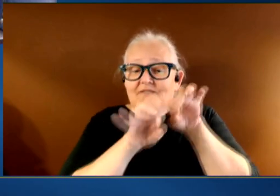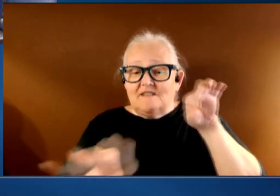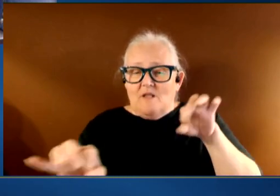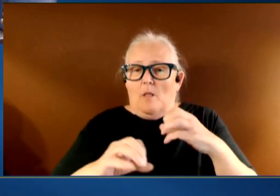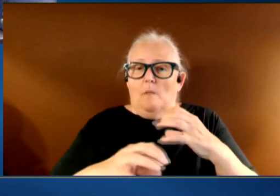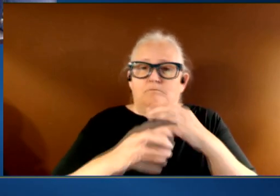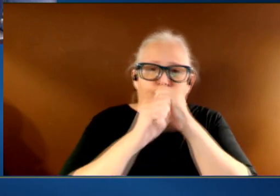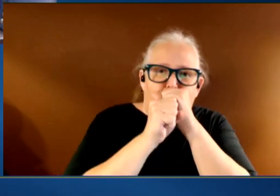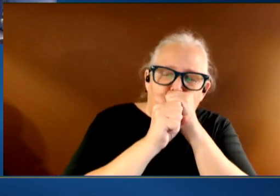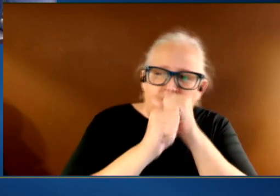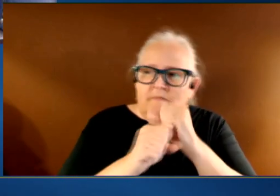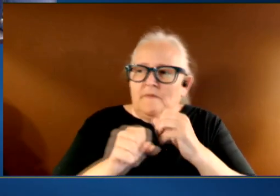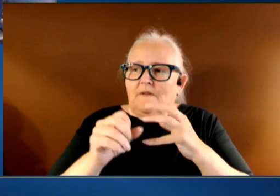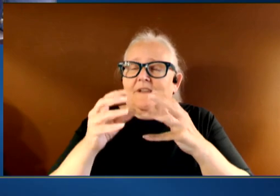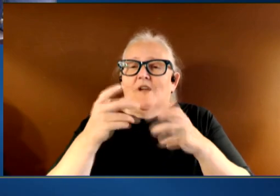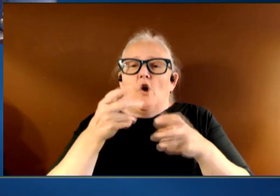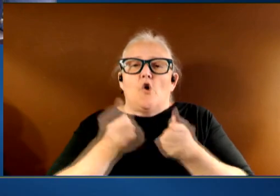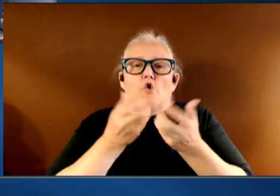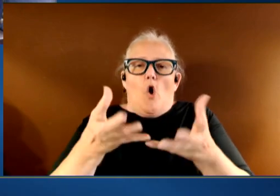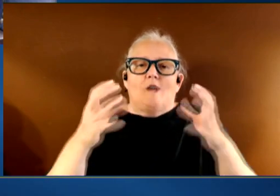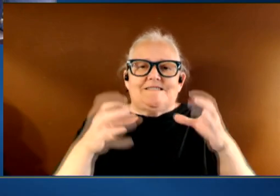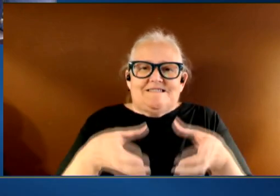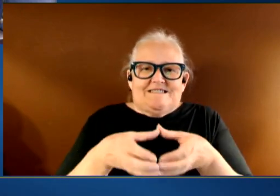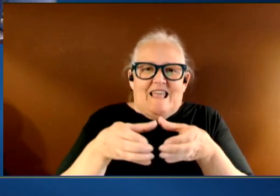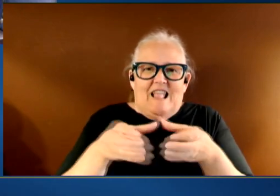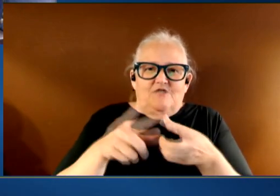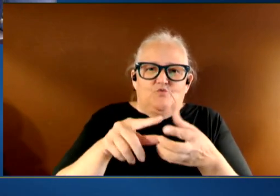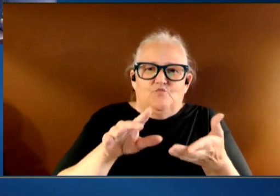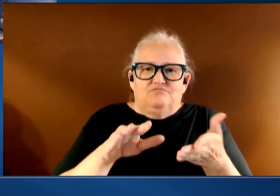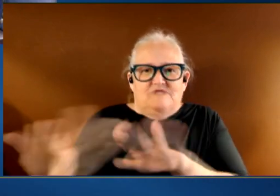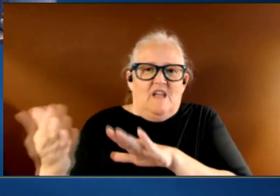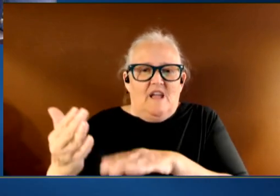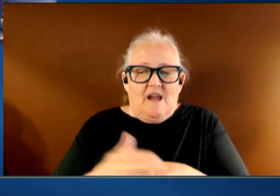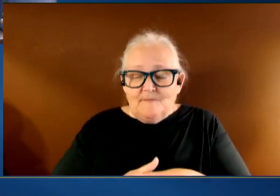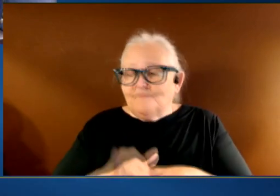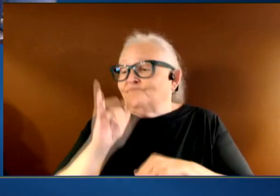The clinical manifestations of the disease include, as you all know, pain crises,